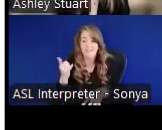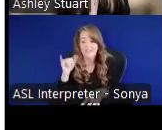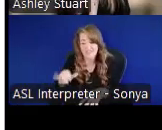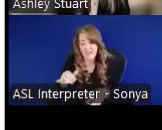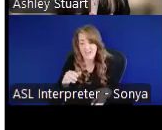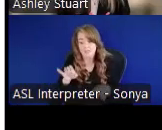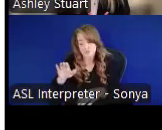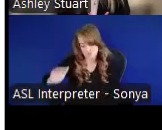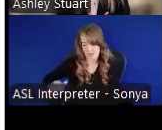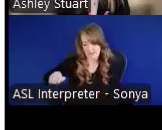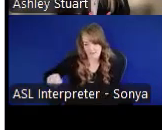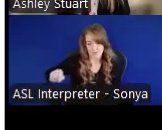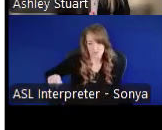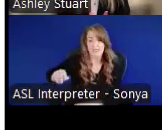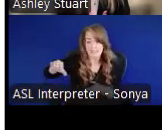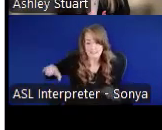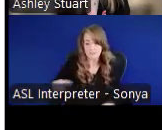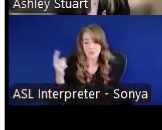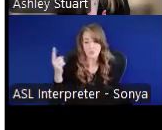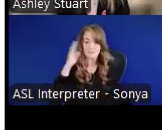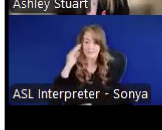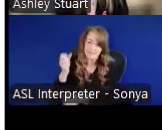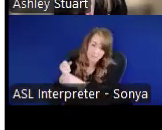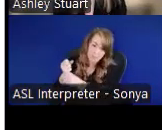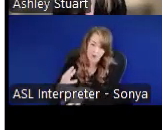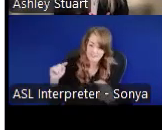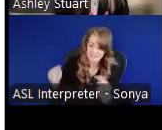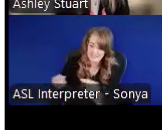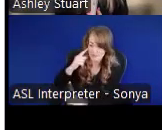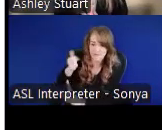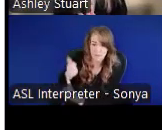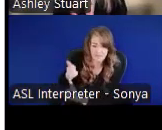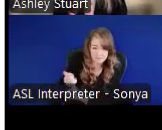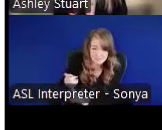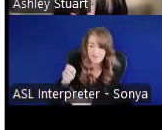themselves or to someone else, so engaging in self injurious